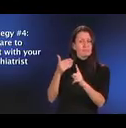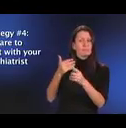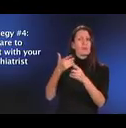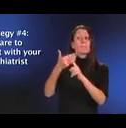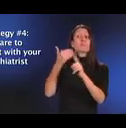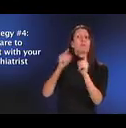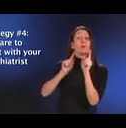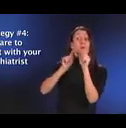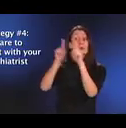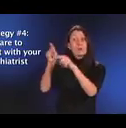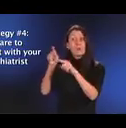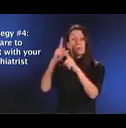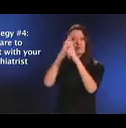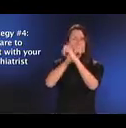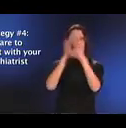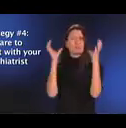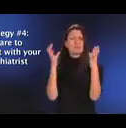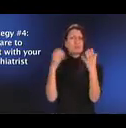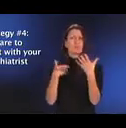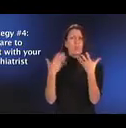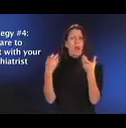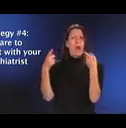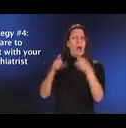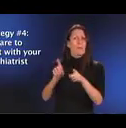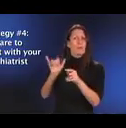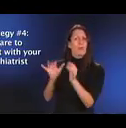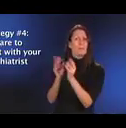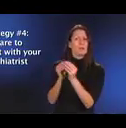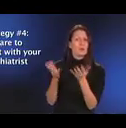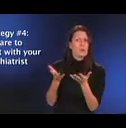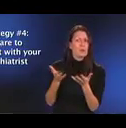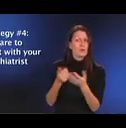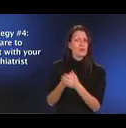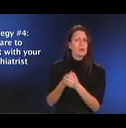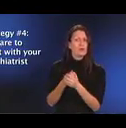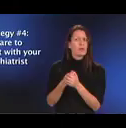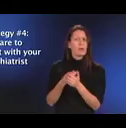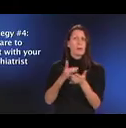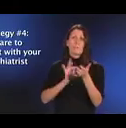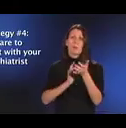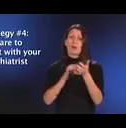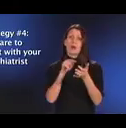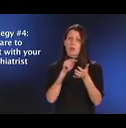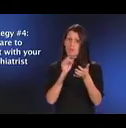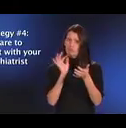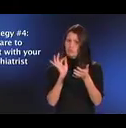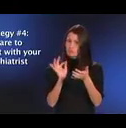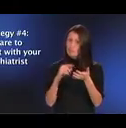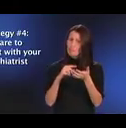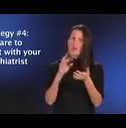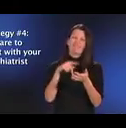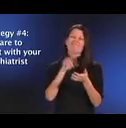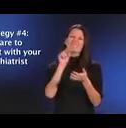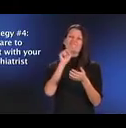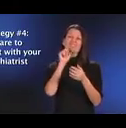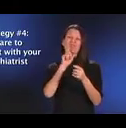Before the peer goes to an appointment, they should think about what they want to happen. Is the medicine they take working or not working